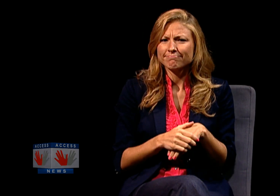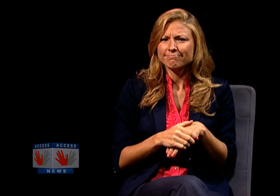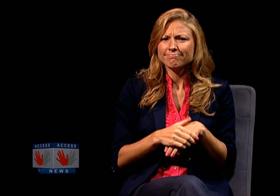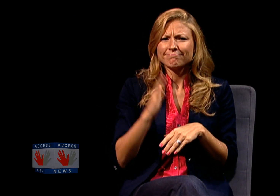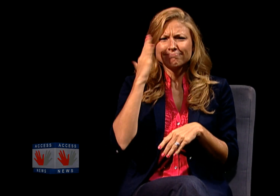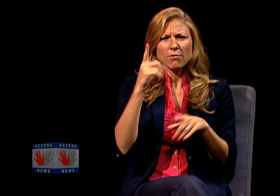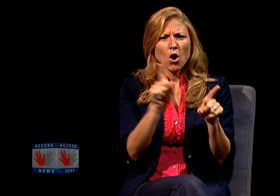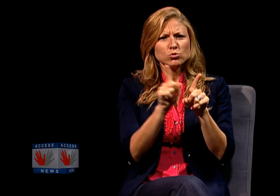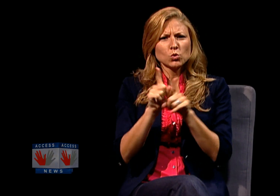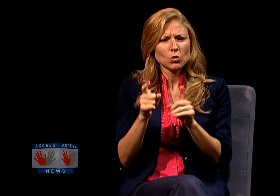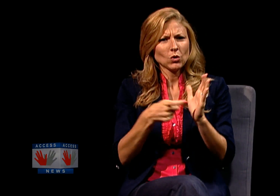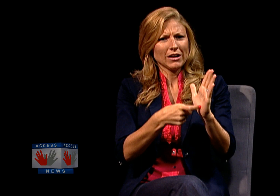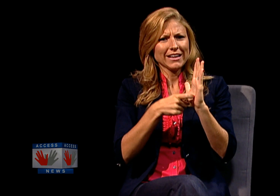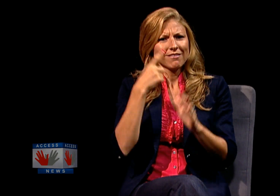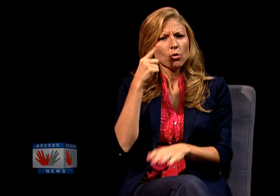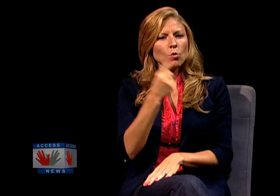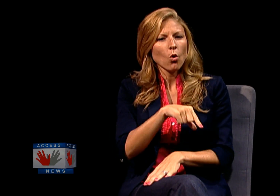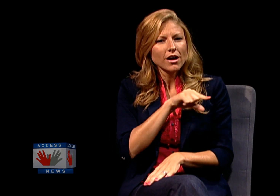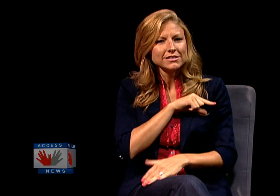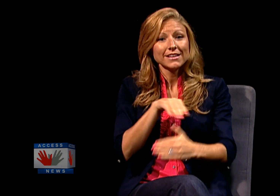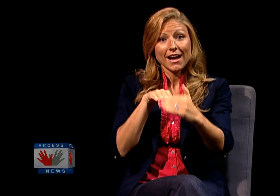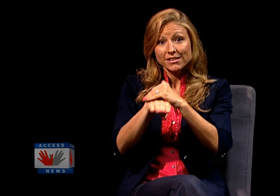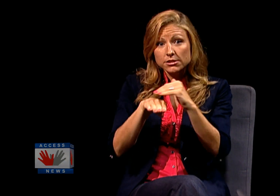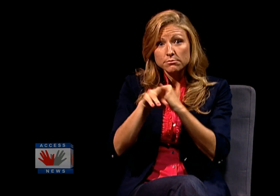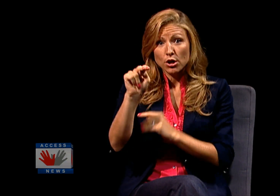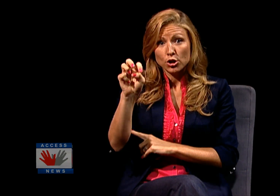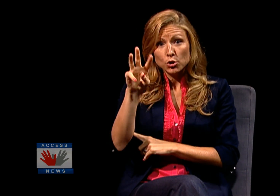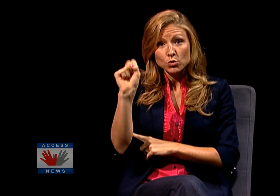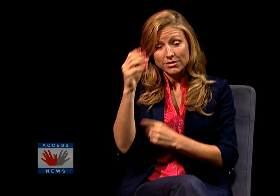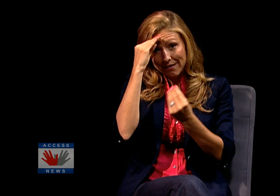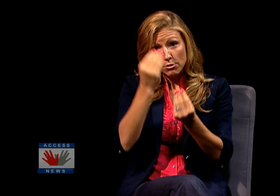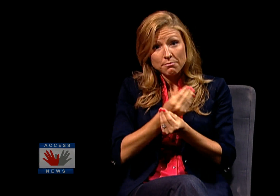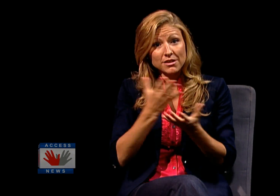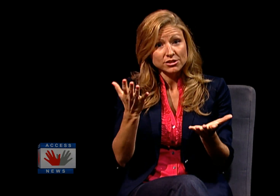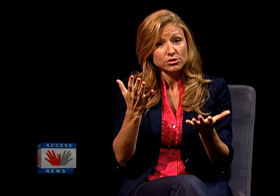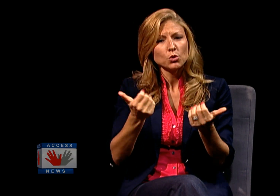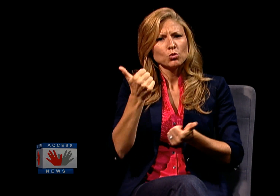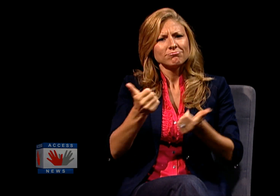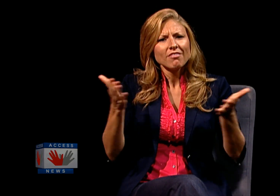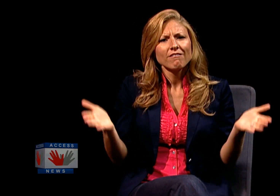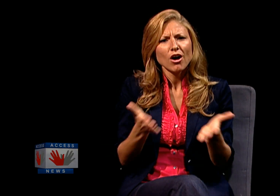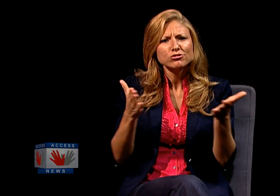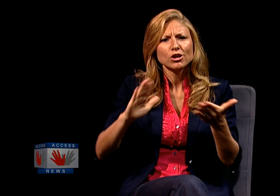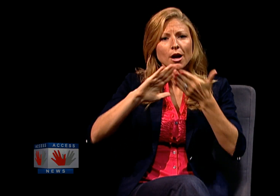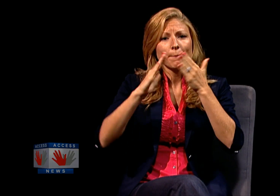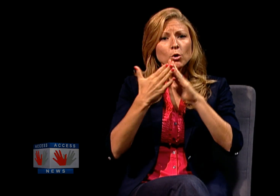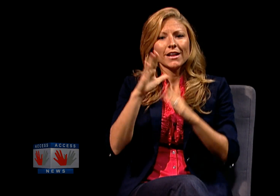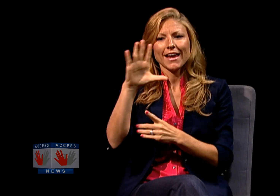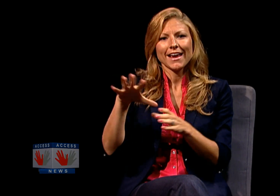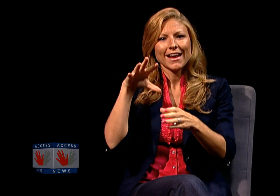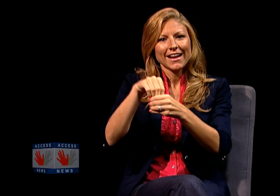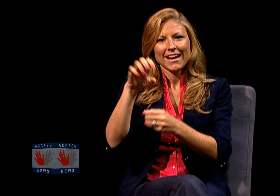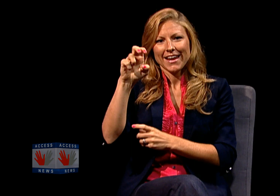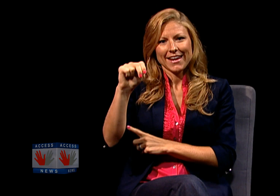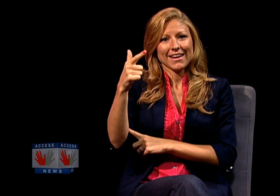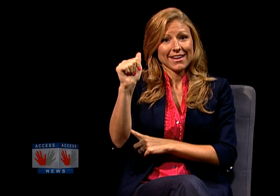OF CIVIL RESPONSIBILITY. THERE ALSO SEEMS TO BE A NEED FOR QUALITY, ACCESSIBLE NEWS AND INFORMATION,